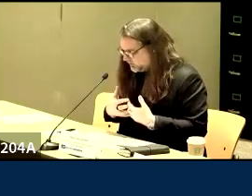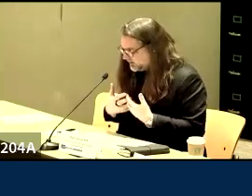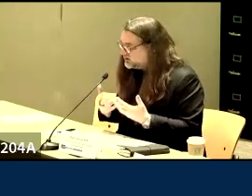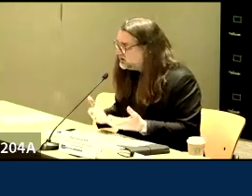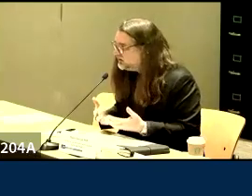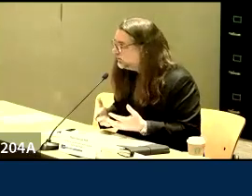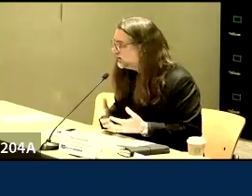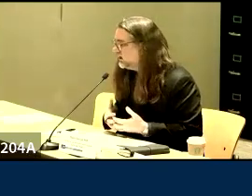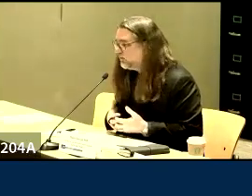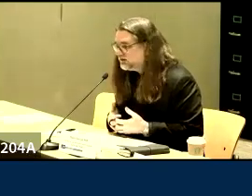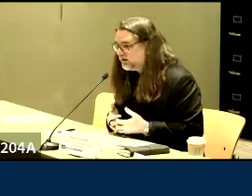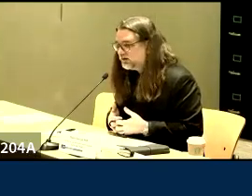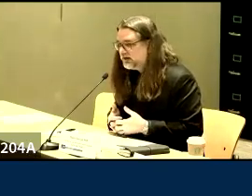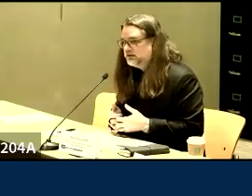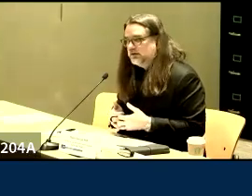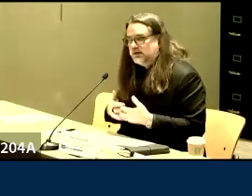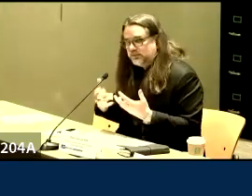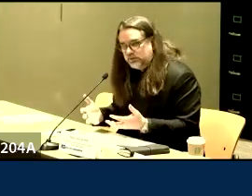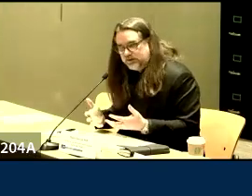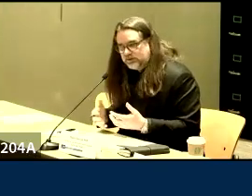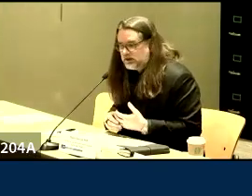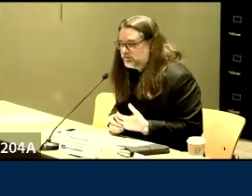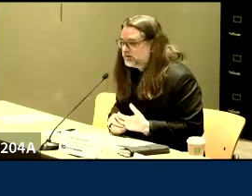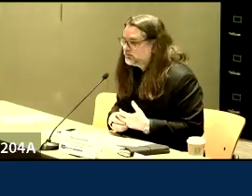We're going to continue working on wastewater data, improving those capabilities.